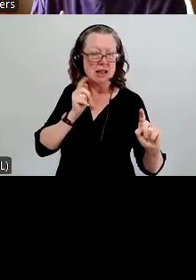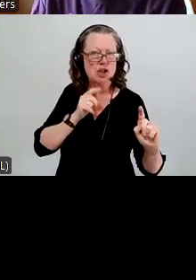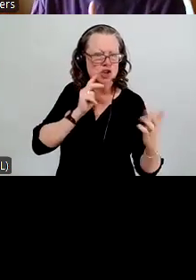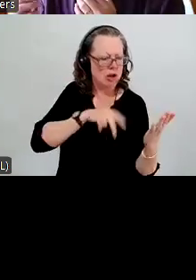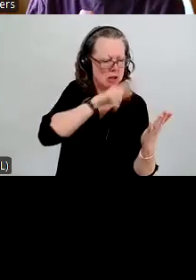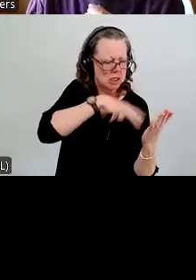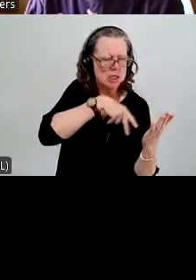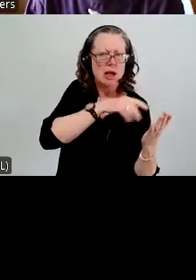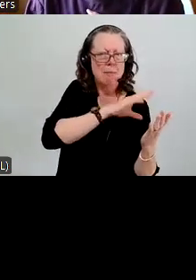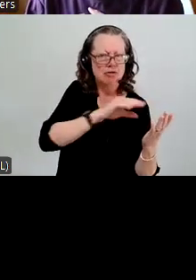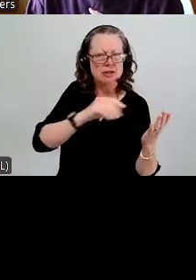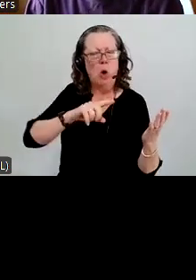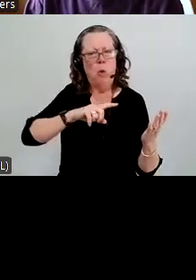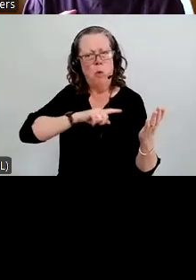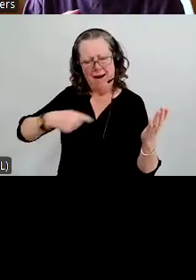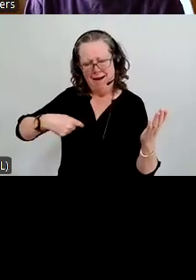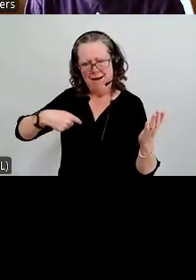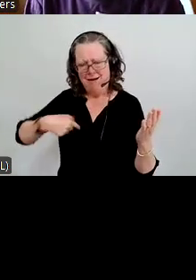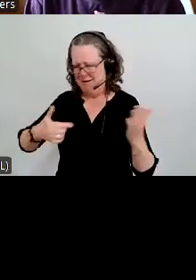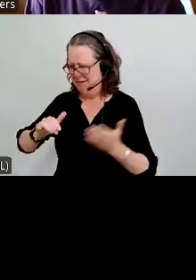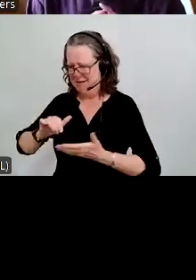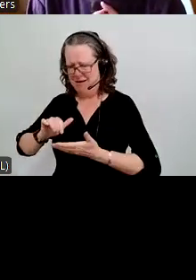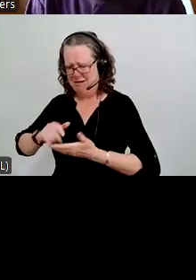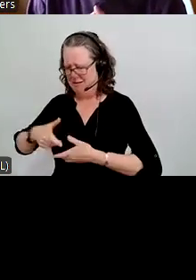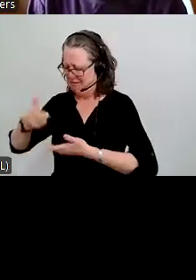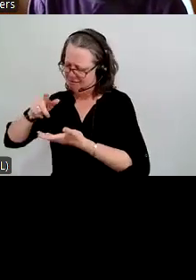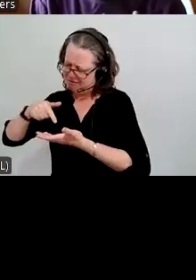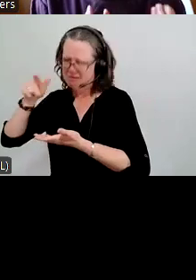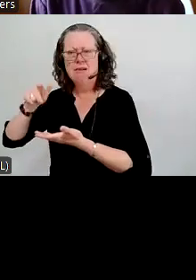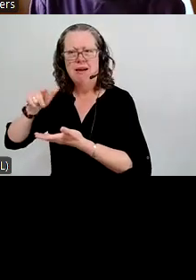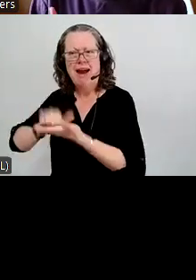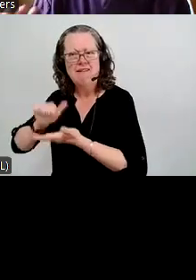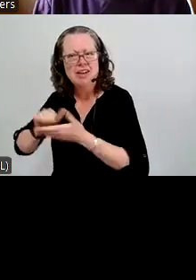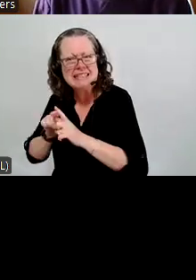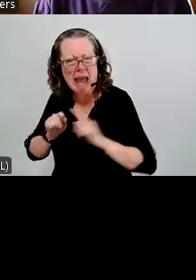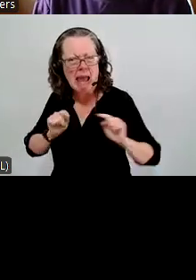Why would you, as a user, see mattress adverts on your device,